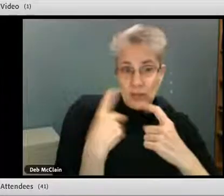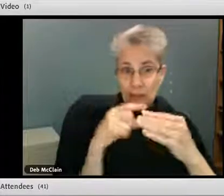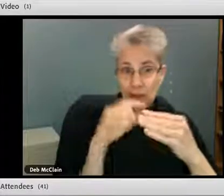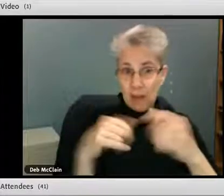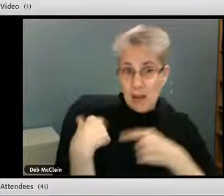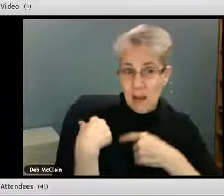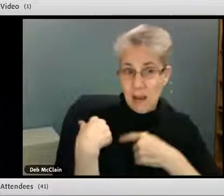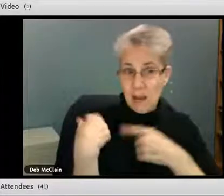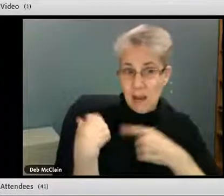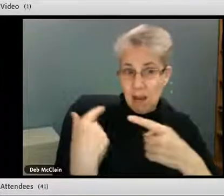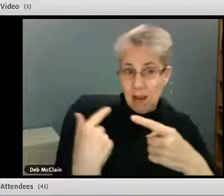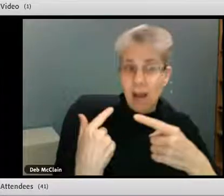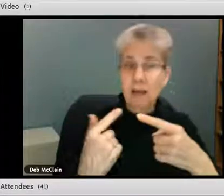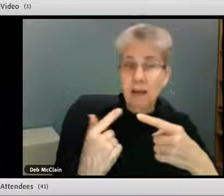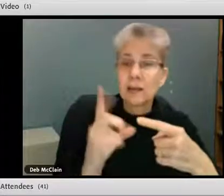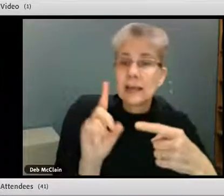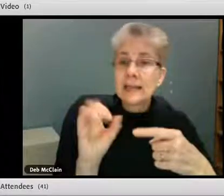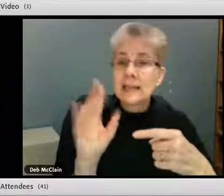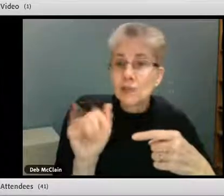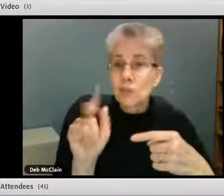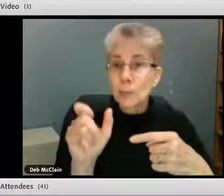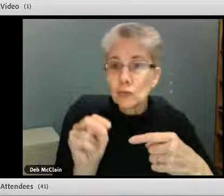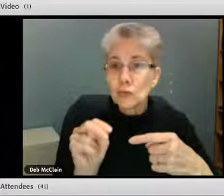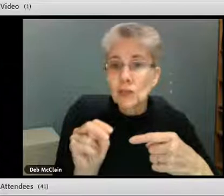attributions, and things like that before we get into the fun stuff?